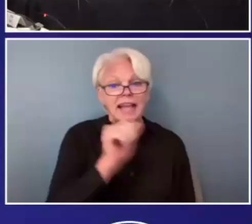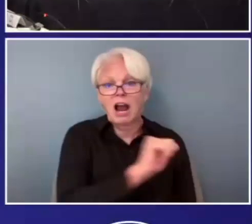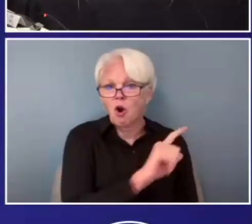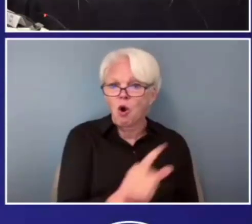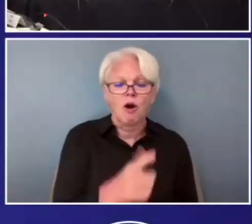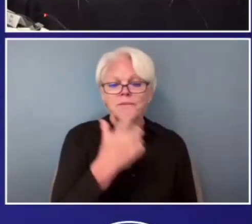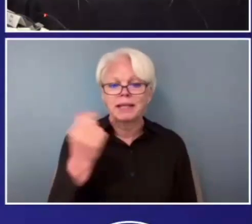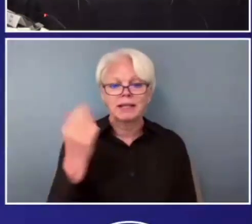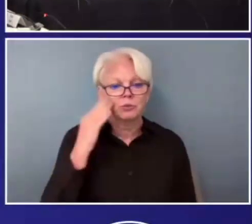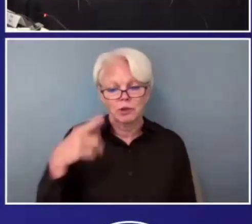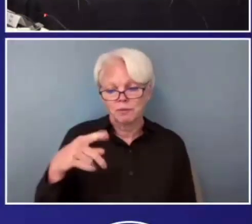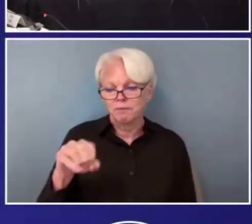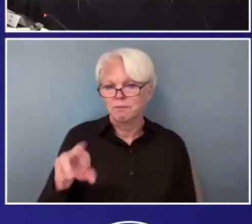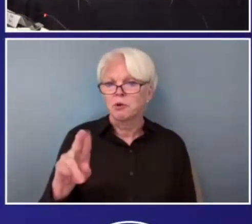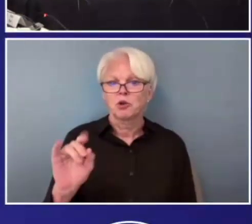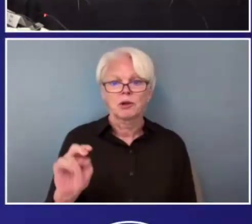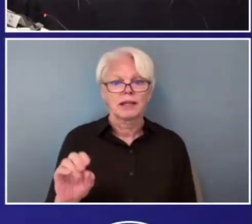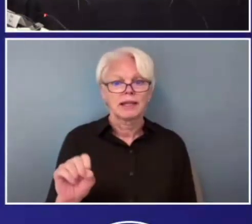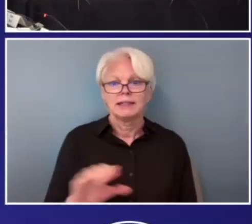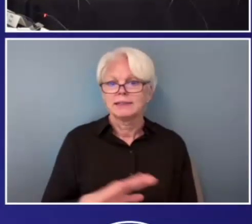not. So I just want to clarify that.